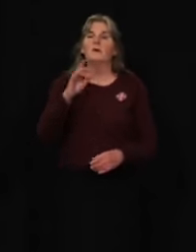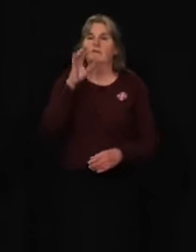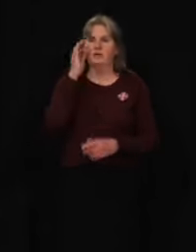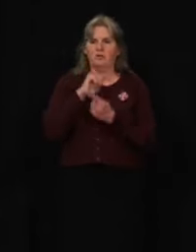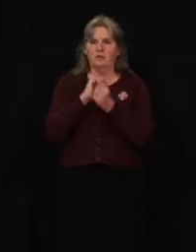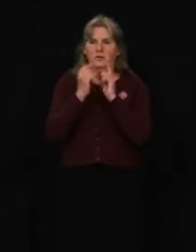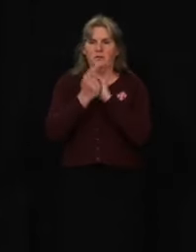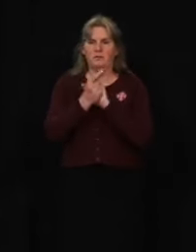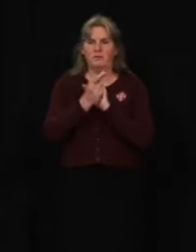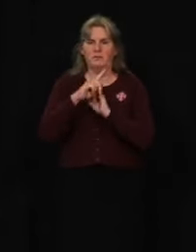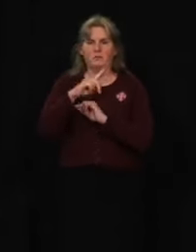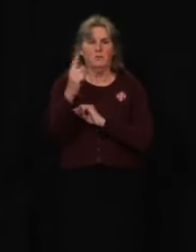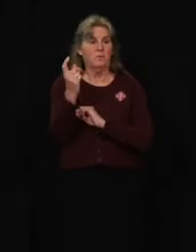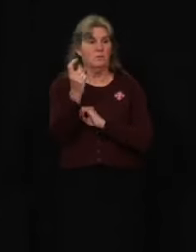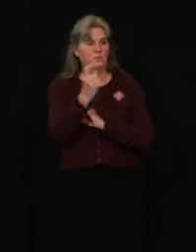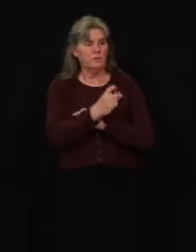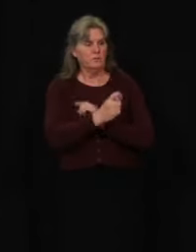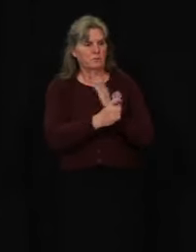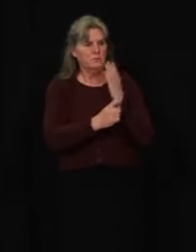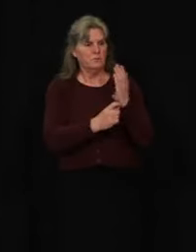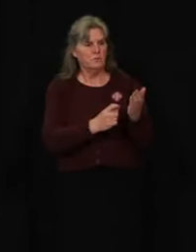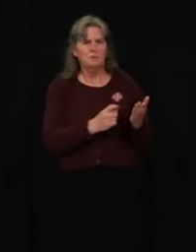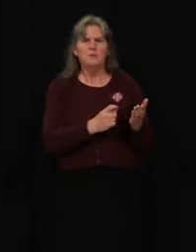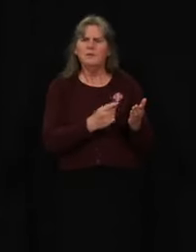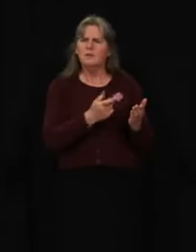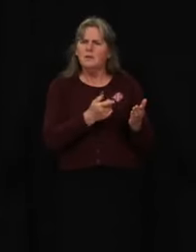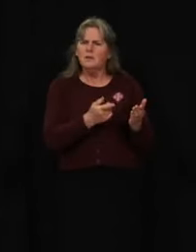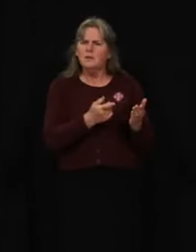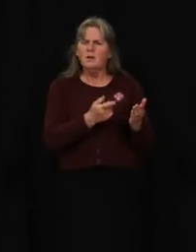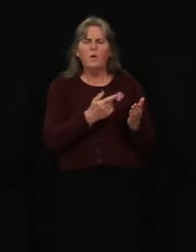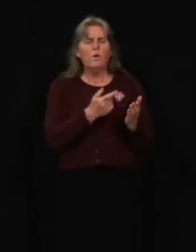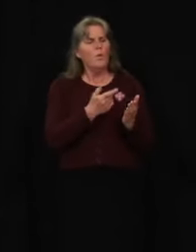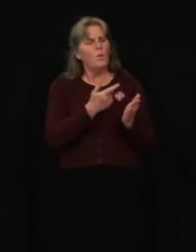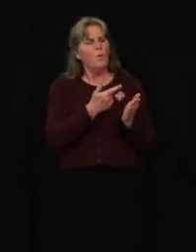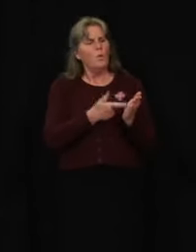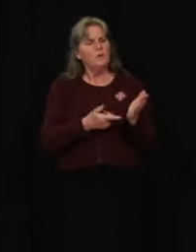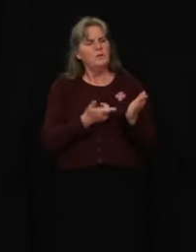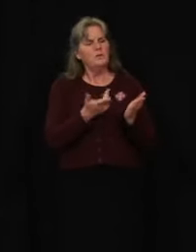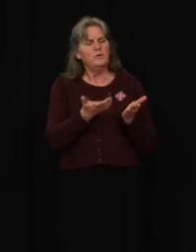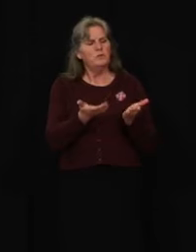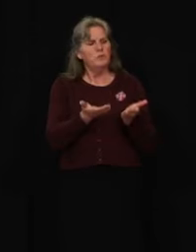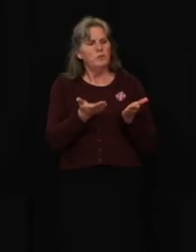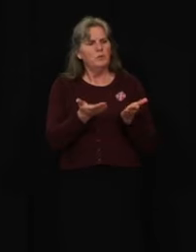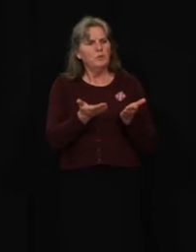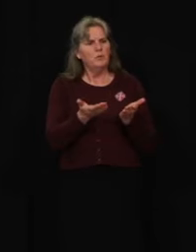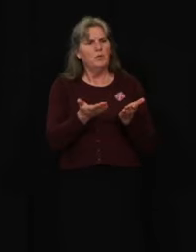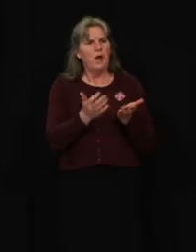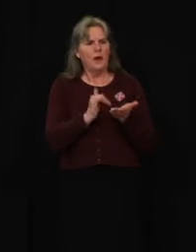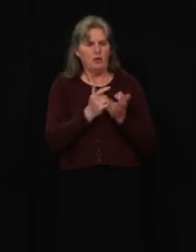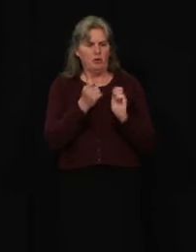those provisions as we speak basically. Those should be ready early this